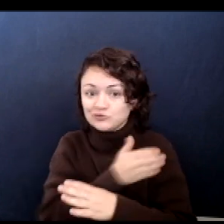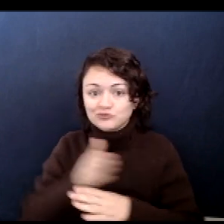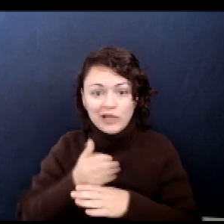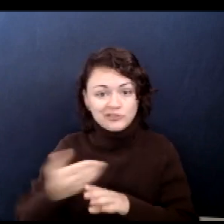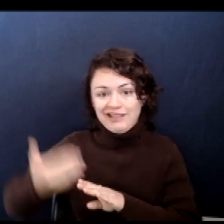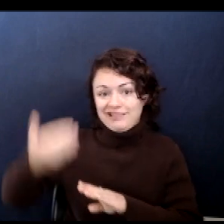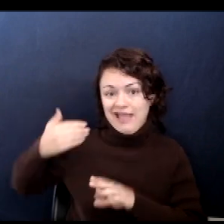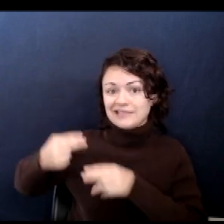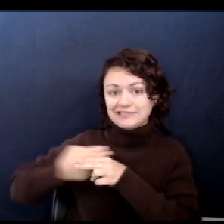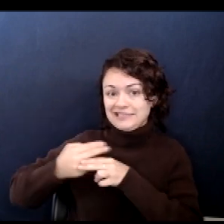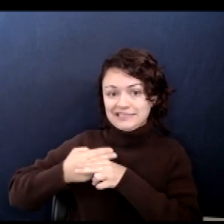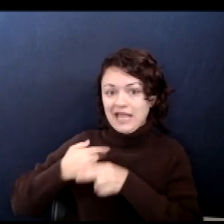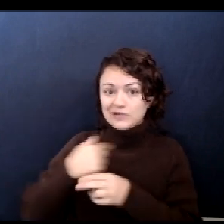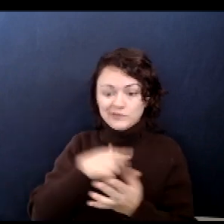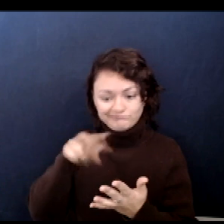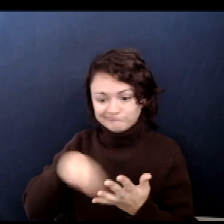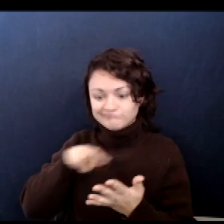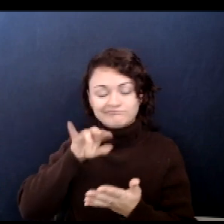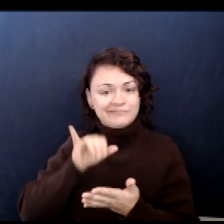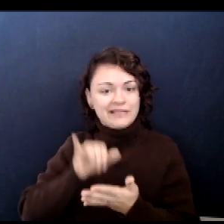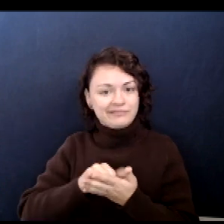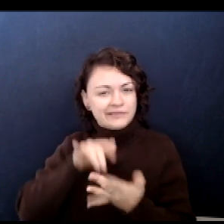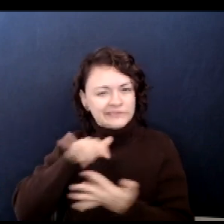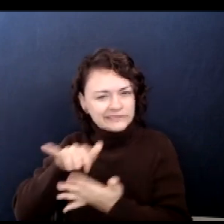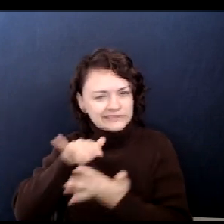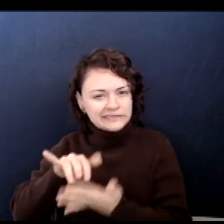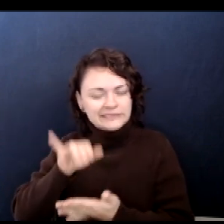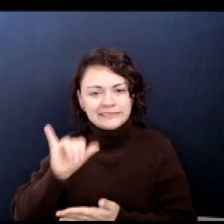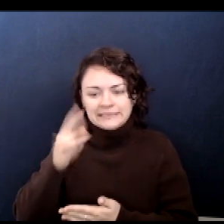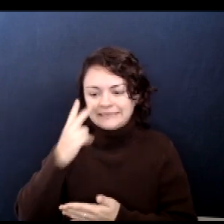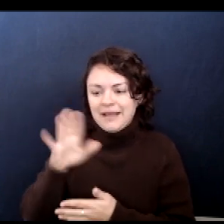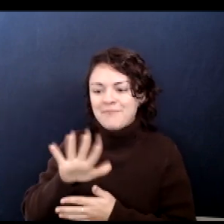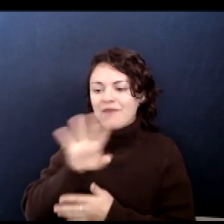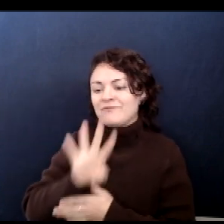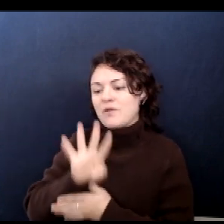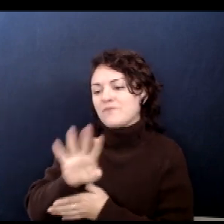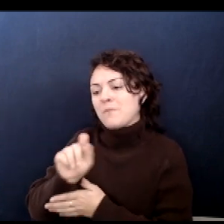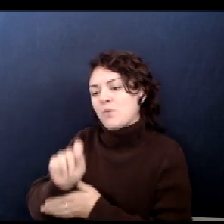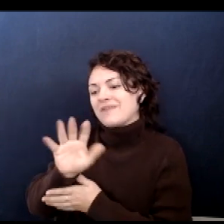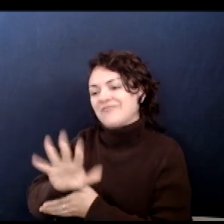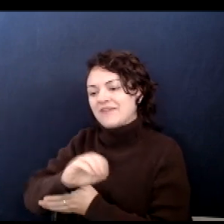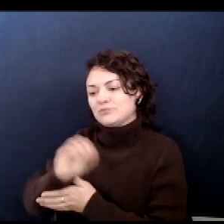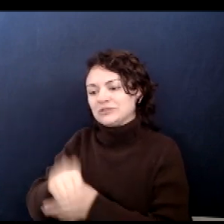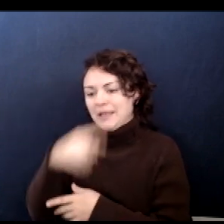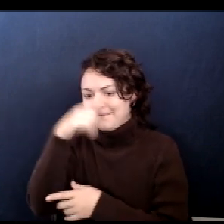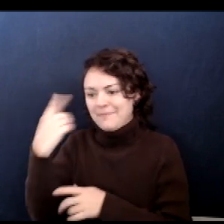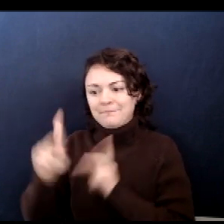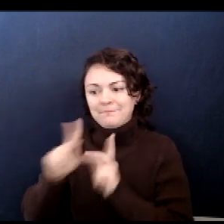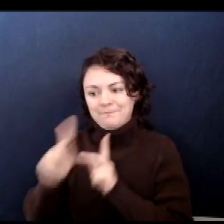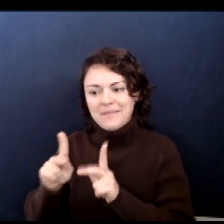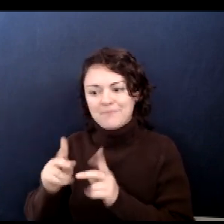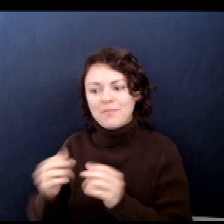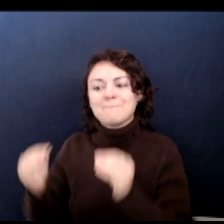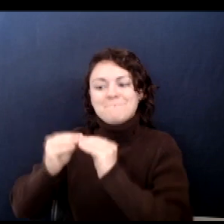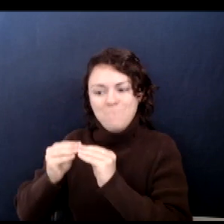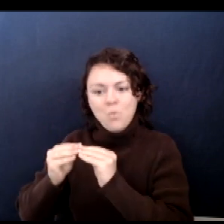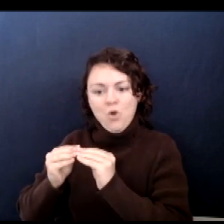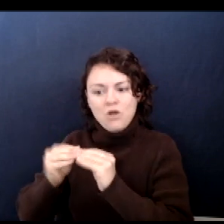Where black individuals were about 44.5% more frequent, more prevalent on the wait list